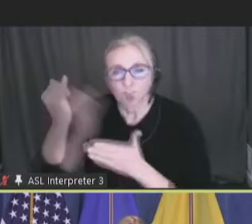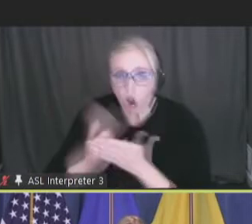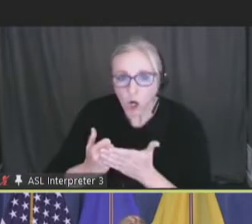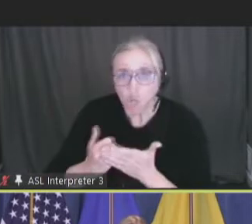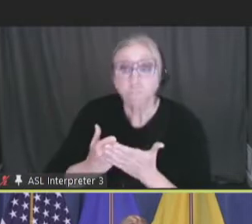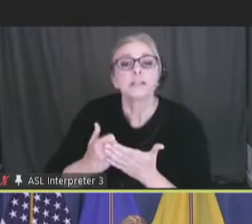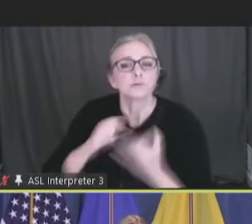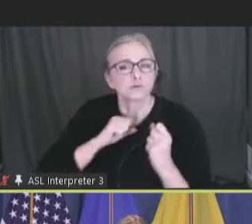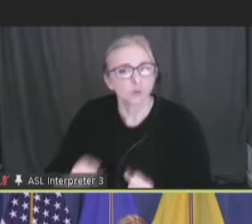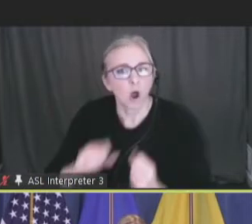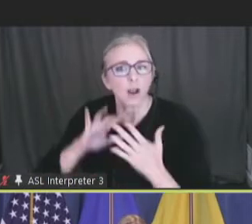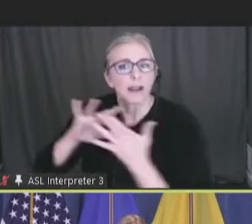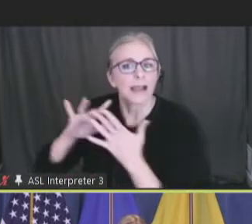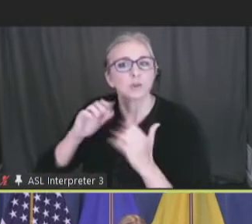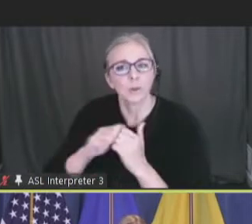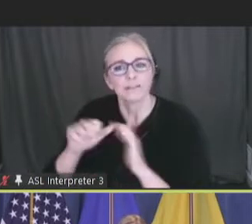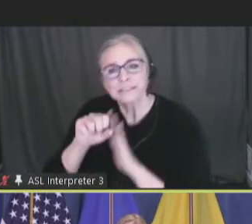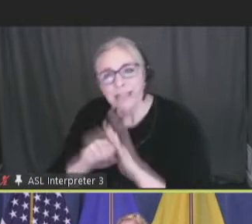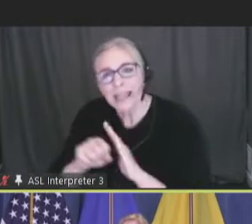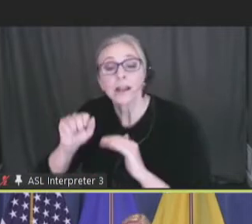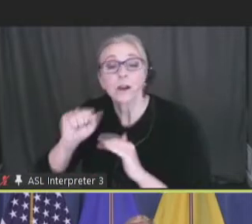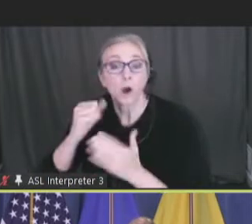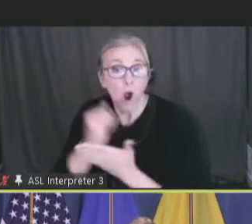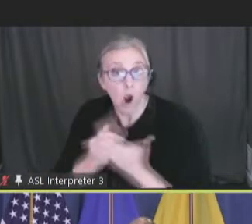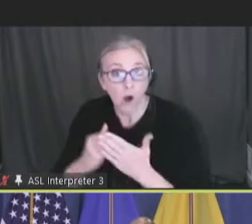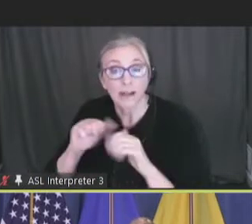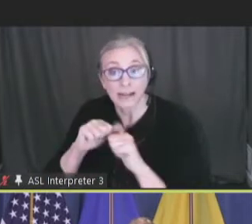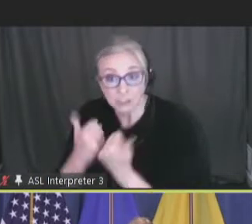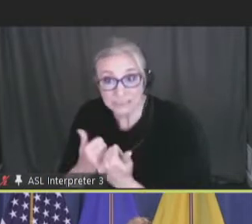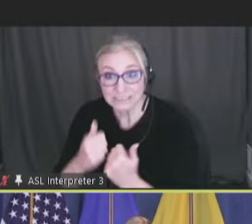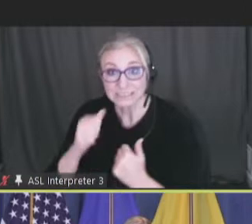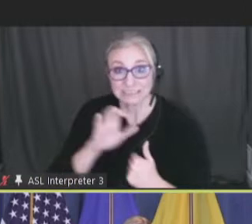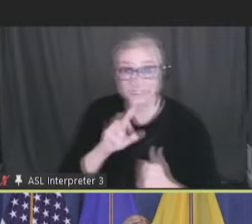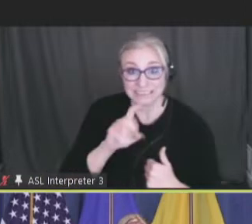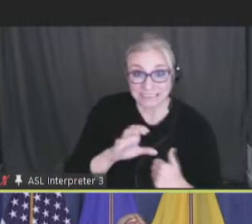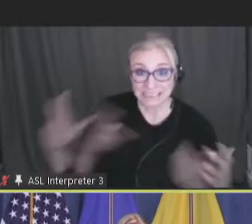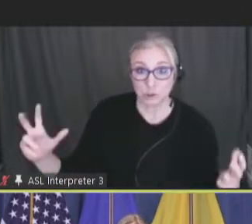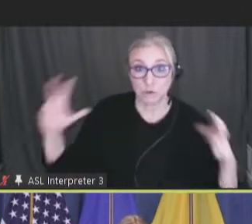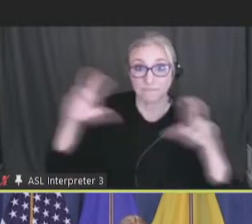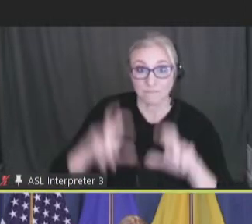connections to the state art agencies, CDC, to bring its investment in public health expertise,